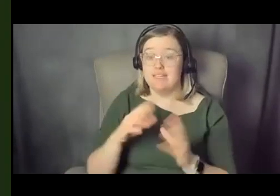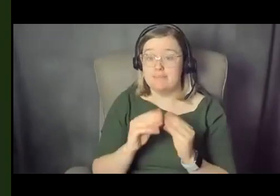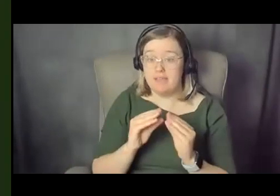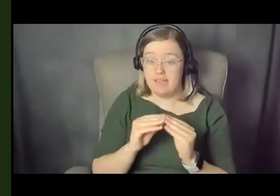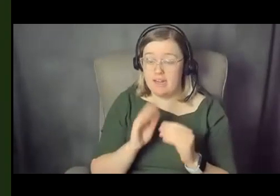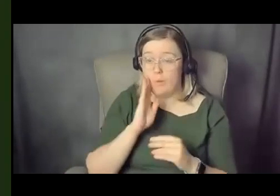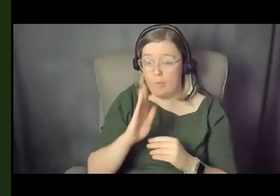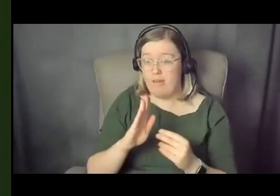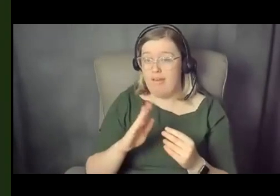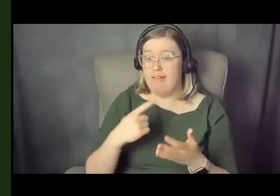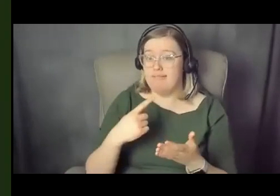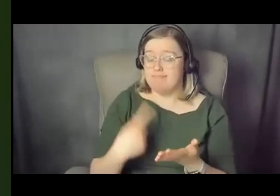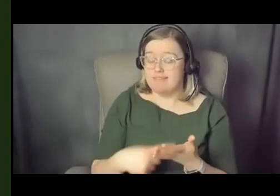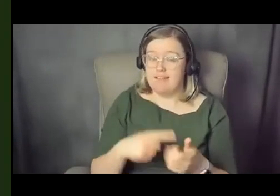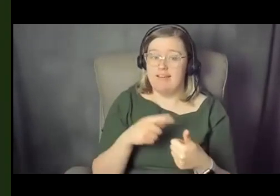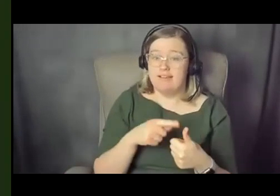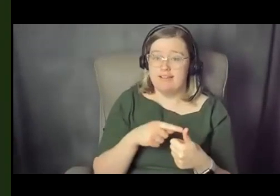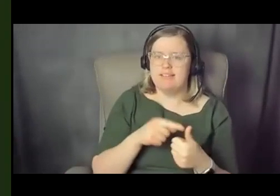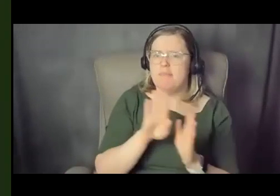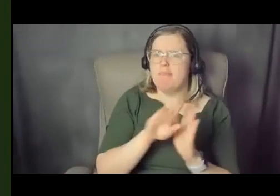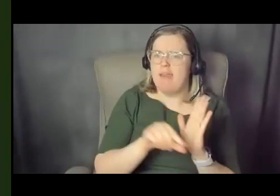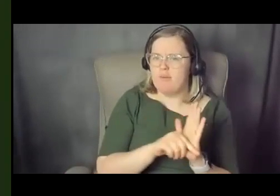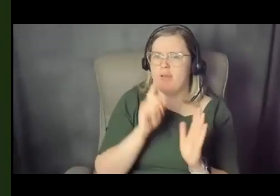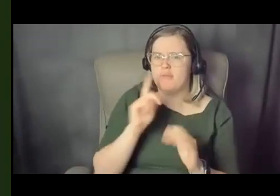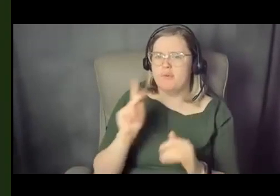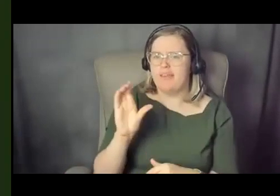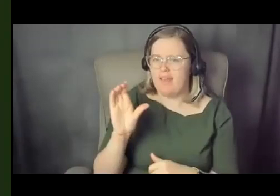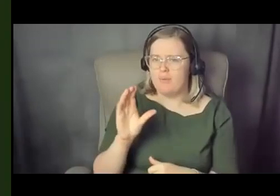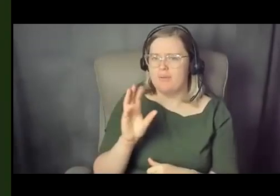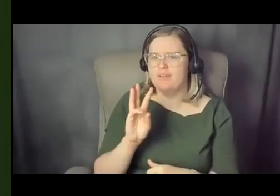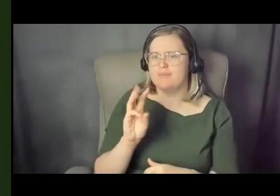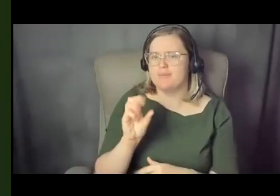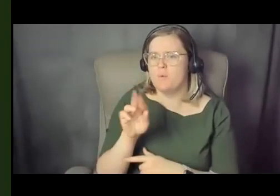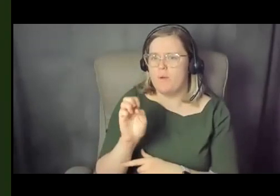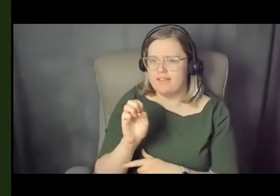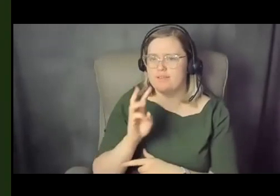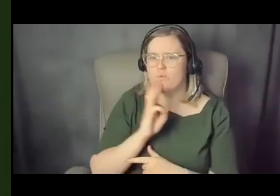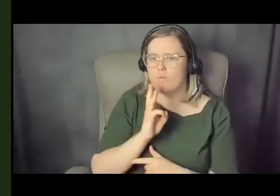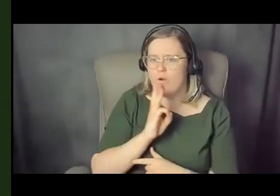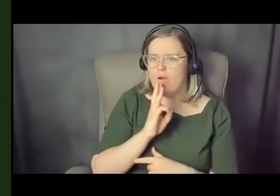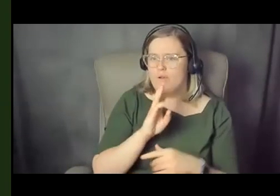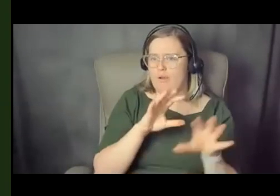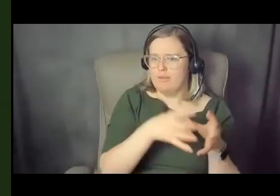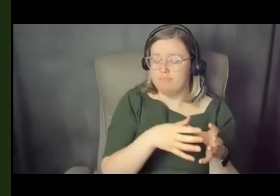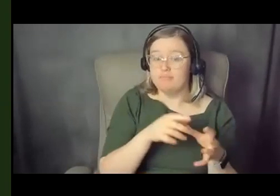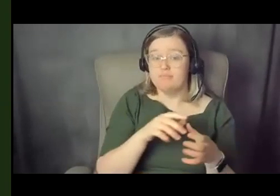information on King County wastewater treatment division and then, two, why King County needs to do this project.